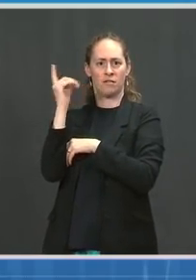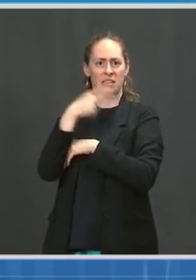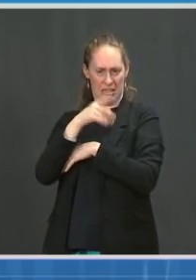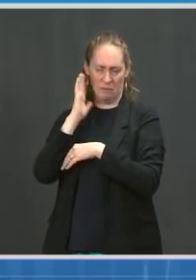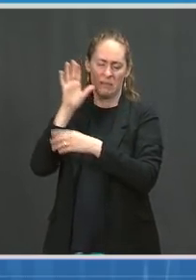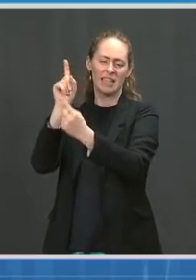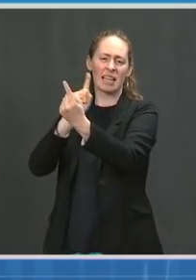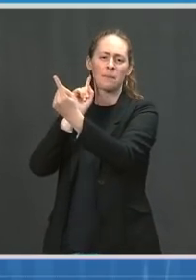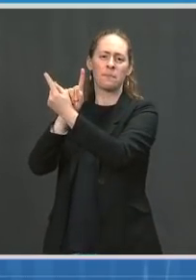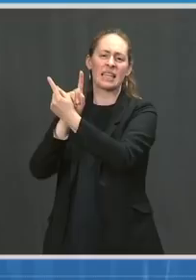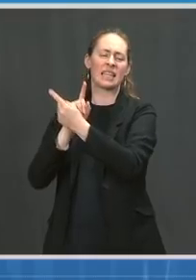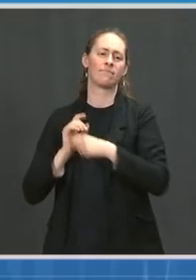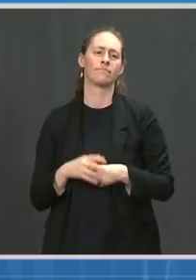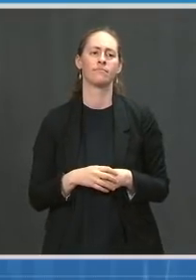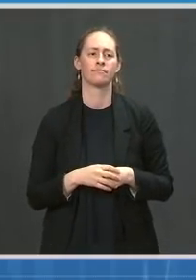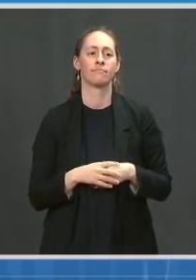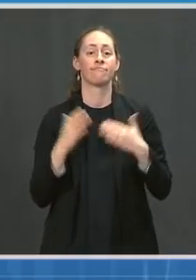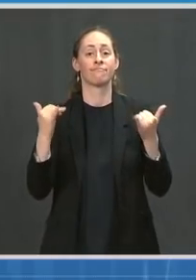In closing, we still have a lot of work to do.